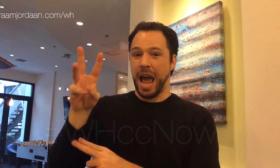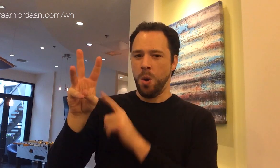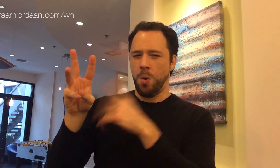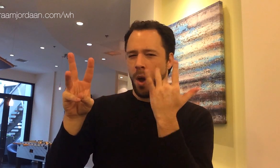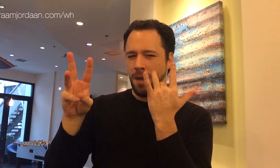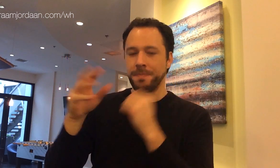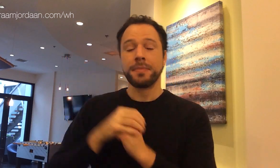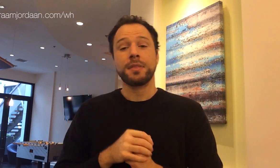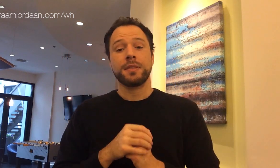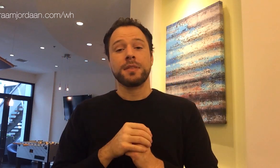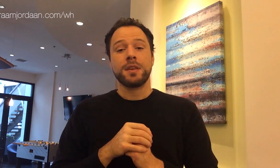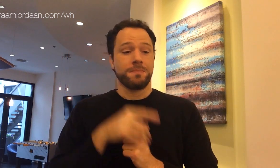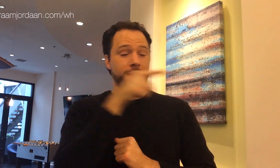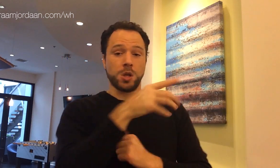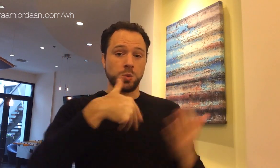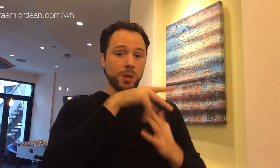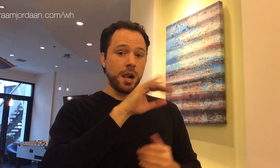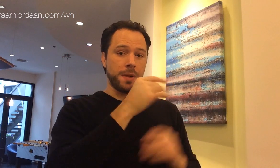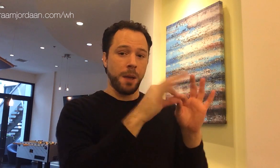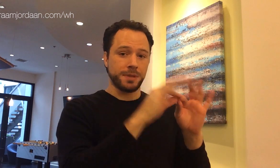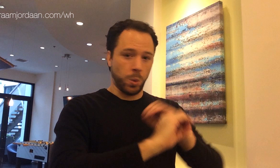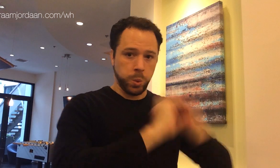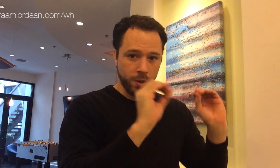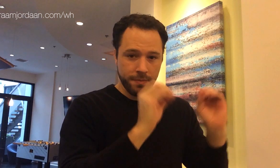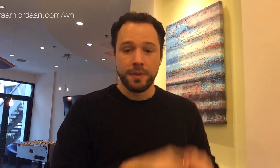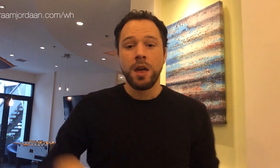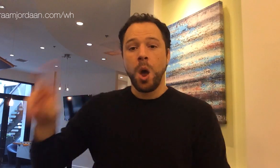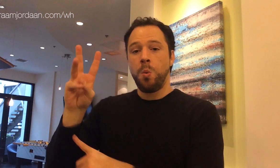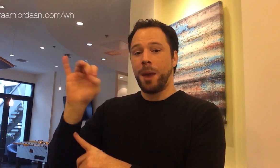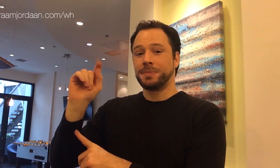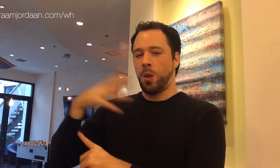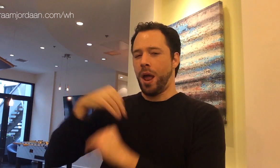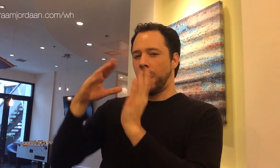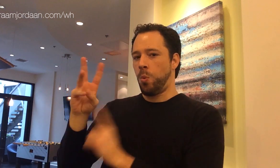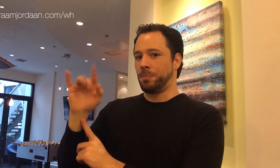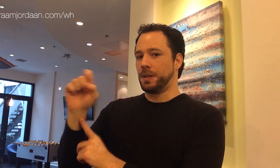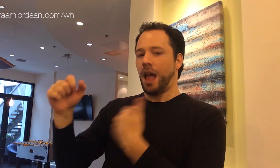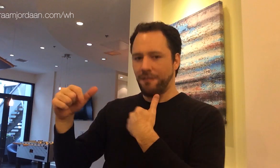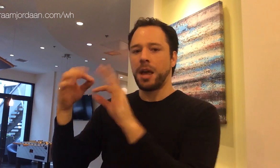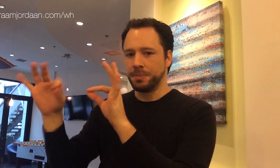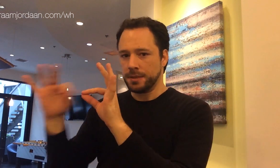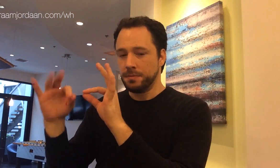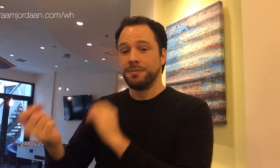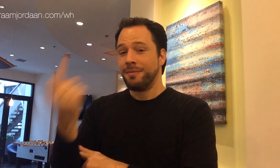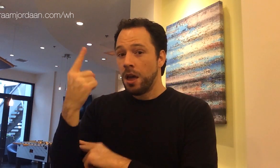The word, “now”… why now? The White House does not have captioning on its social media, although they do provide captioning on the White House website.